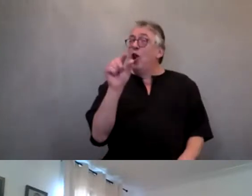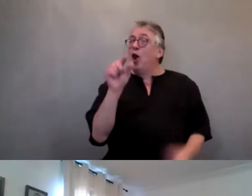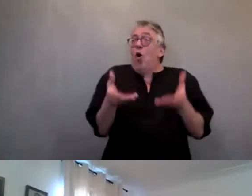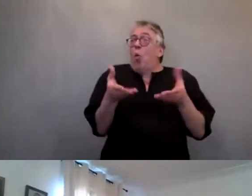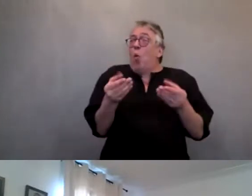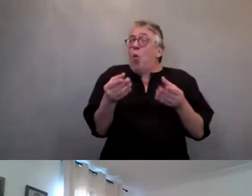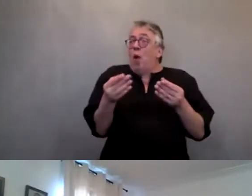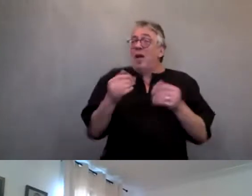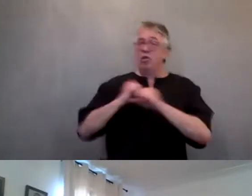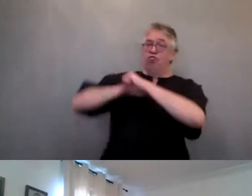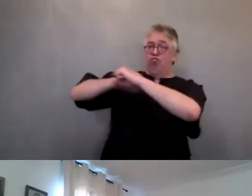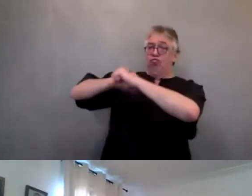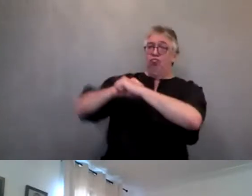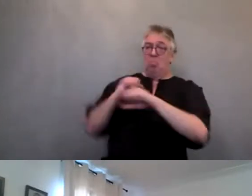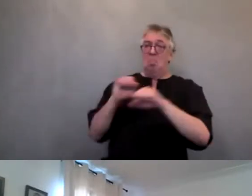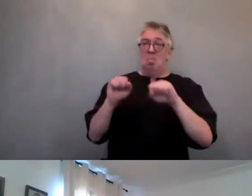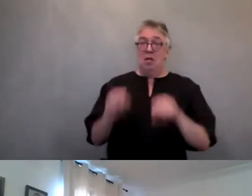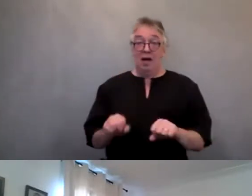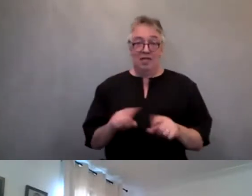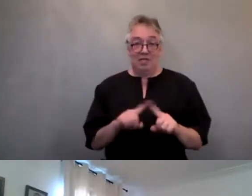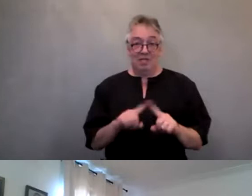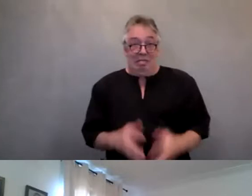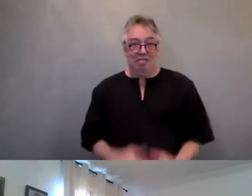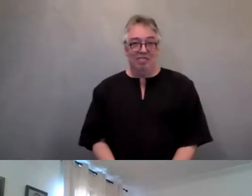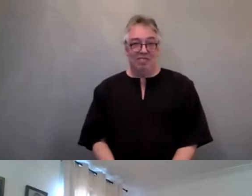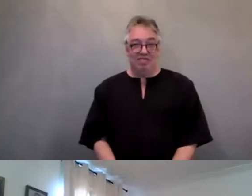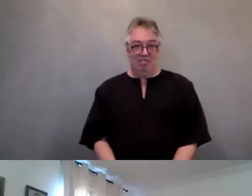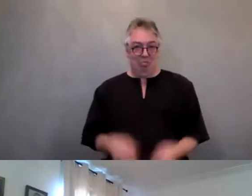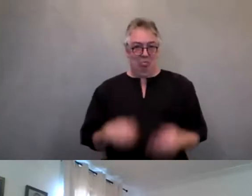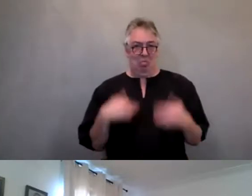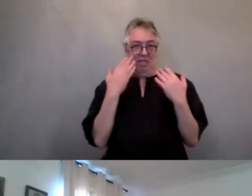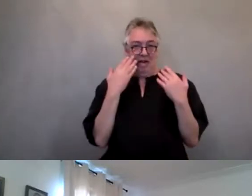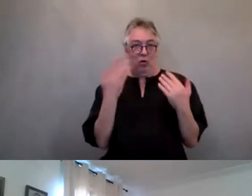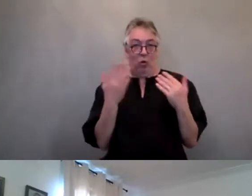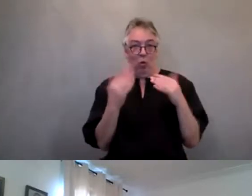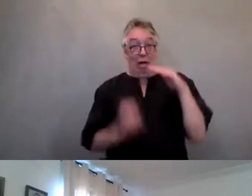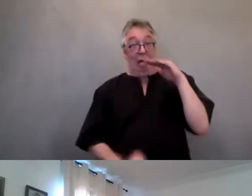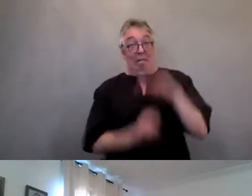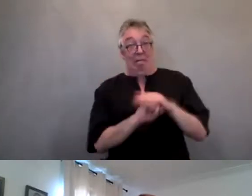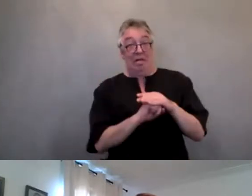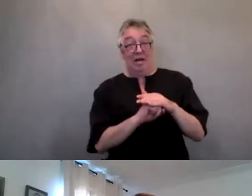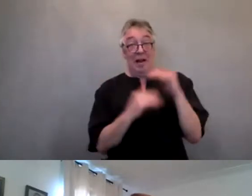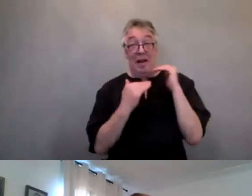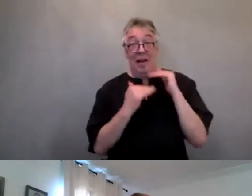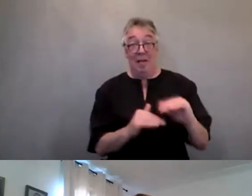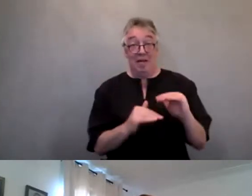hearing aids and also cochlear implants are, have some immunity to humidity. >> NAAMA TSACH: Right.